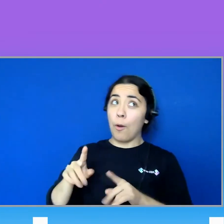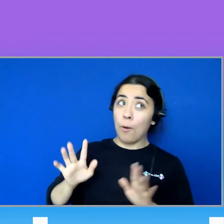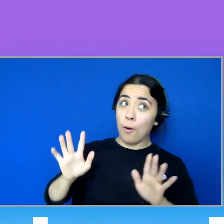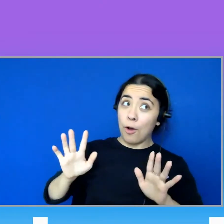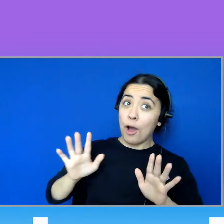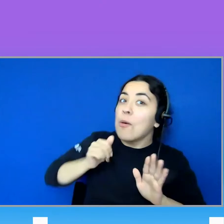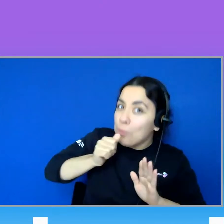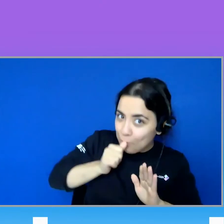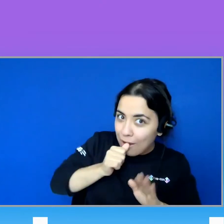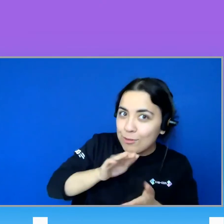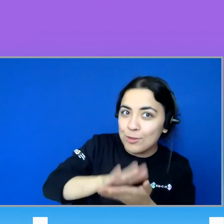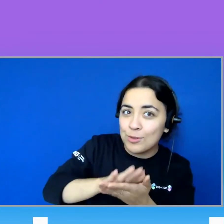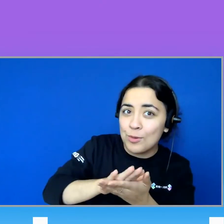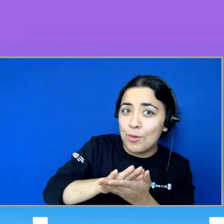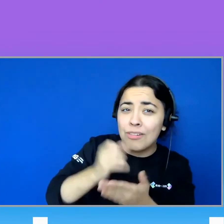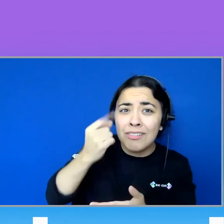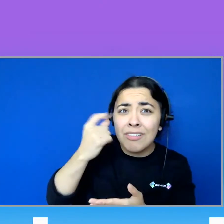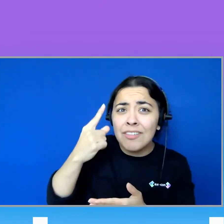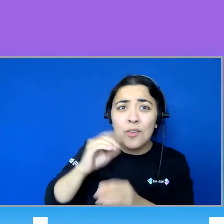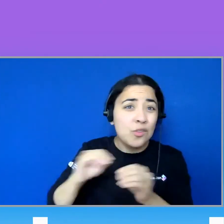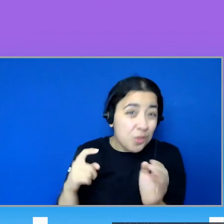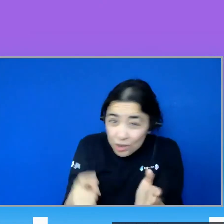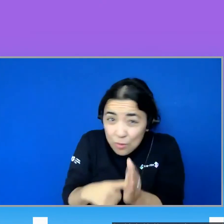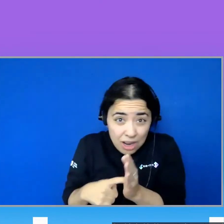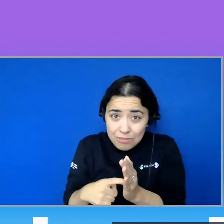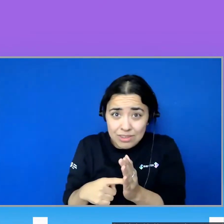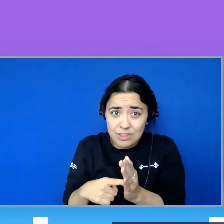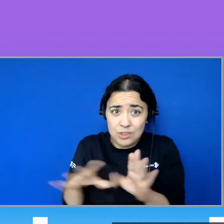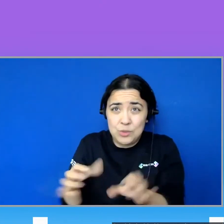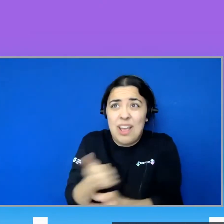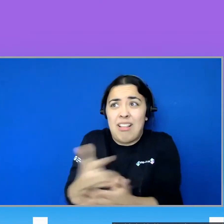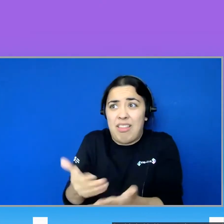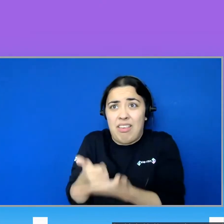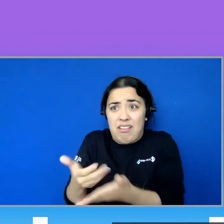school. And guess what? There was no requirements for them to